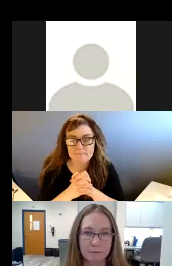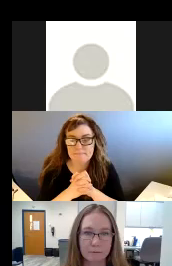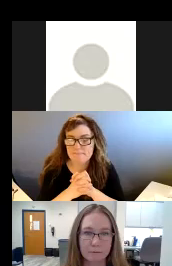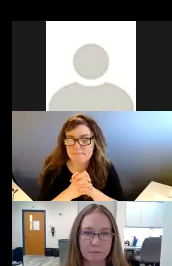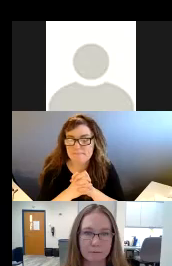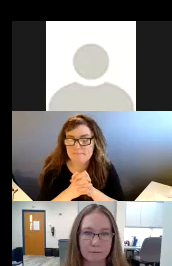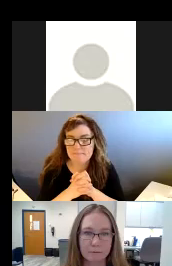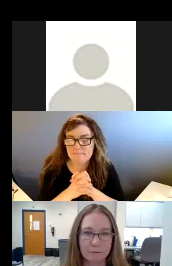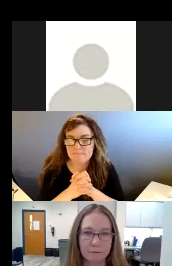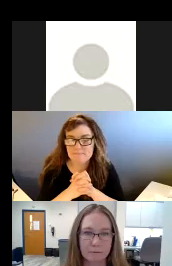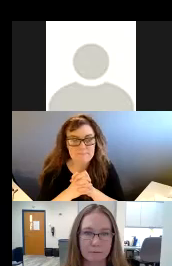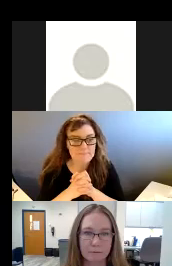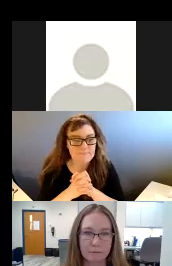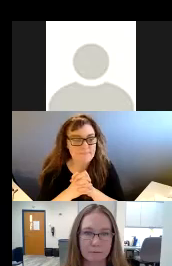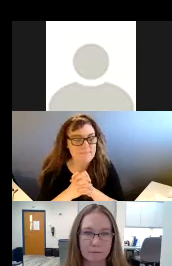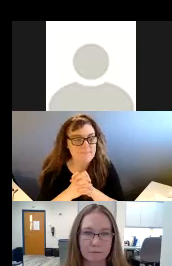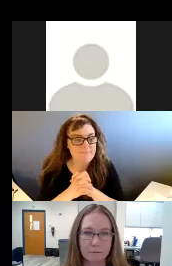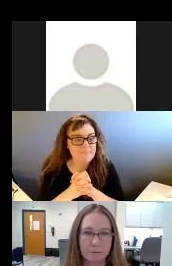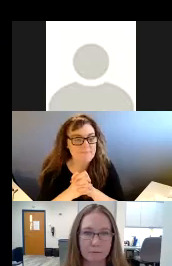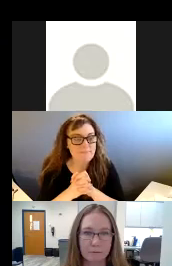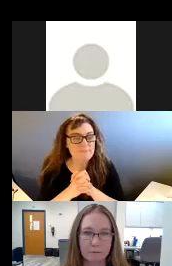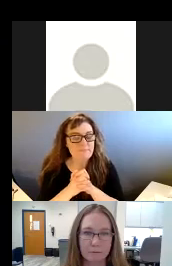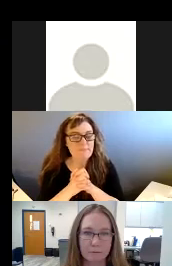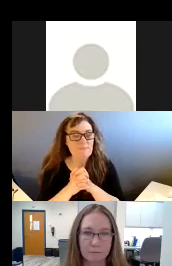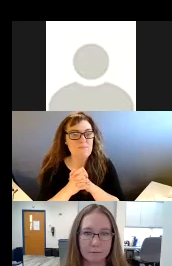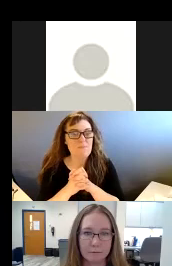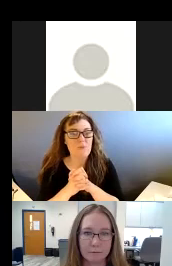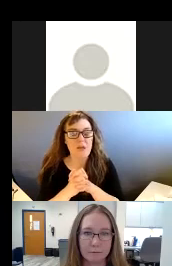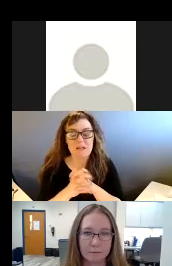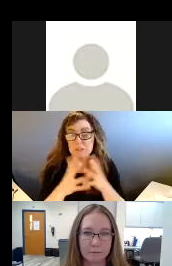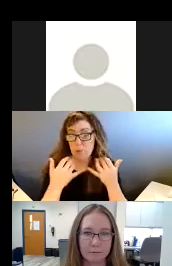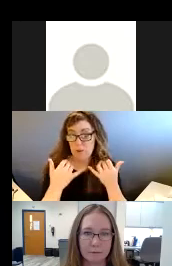SO, THIS IS THE INTERIOR HOME. WE ARE APPROACHING IT. THIS IS THE BATHROOM WE ARE APPROACHING FROM THE